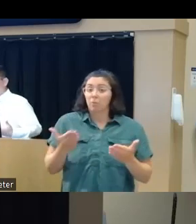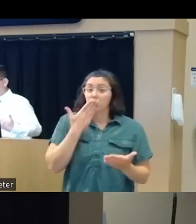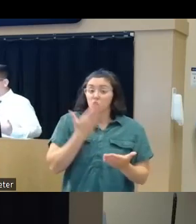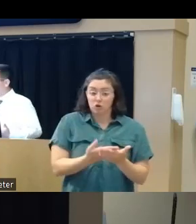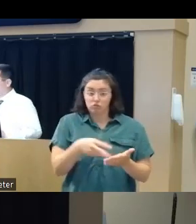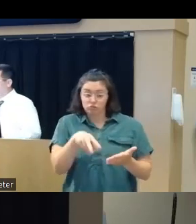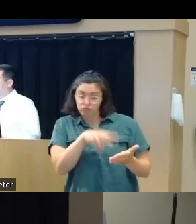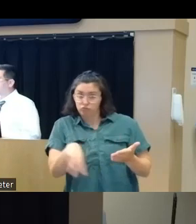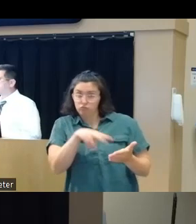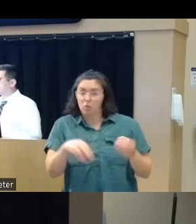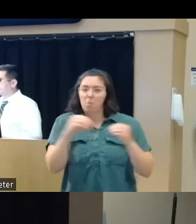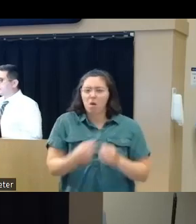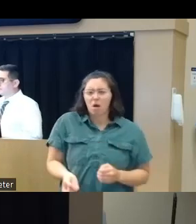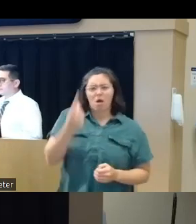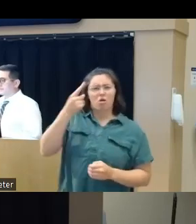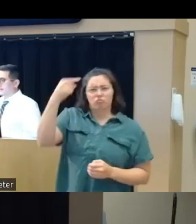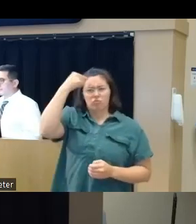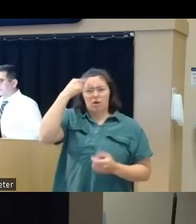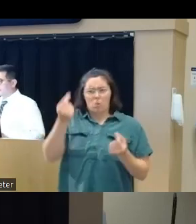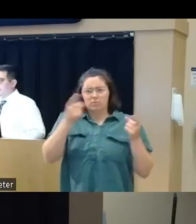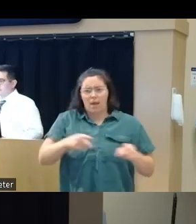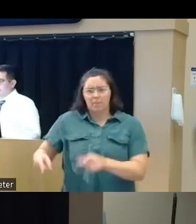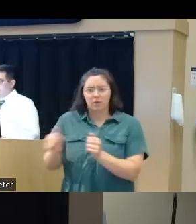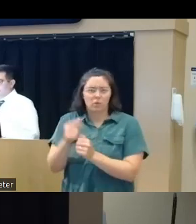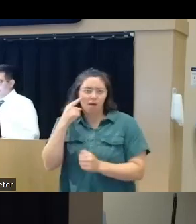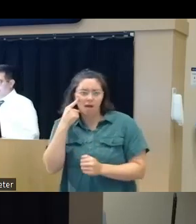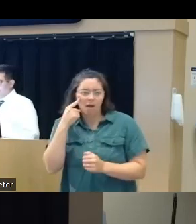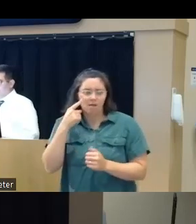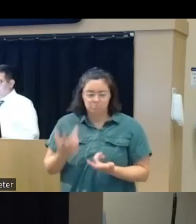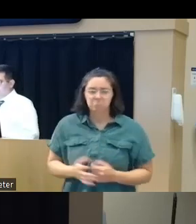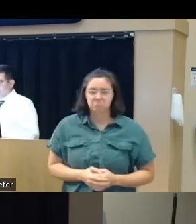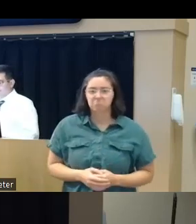to get a gain a better understanding of what's happening in patients with psychotic disorders